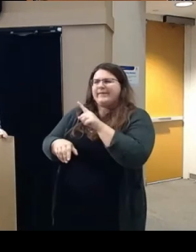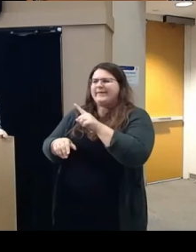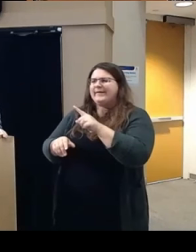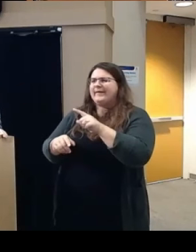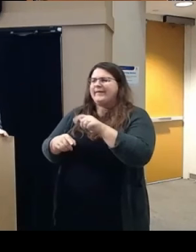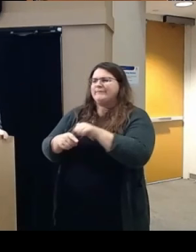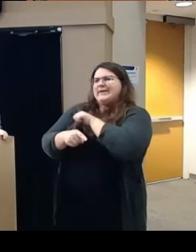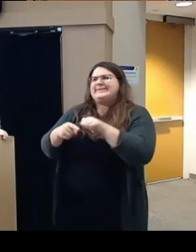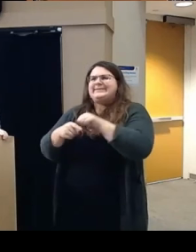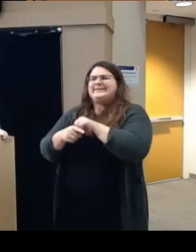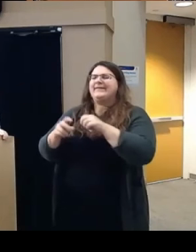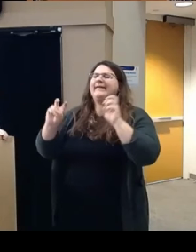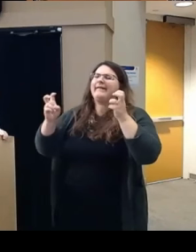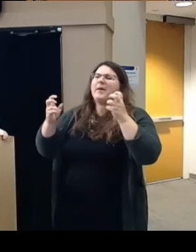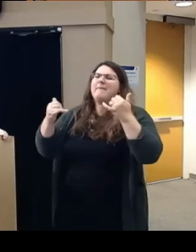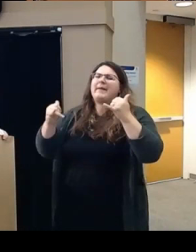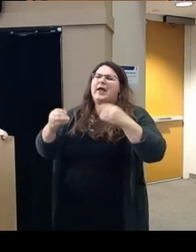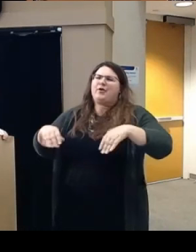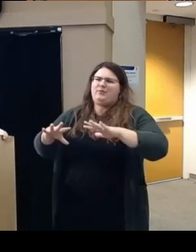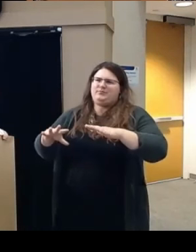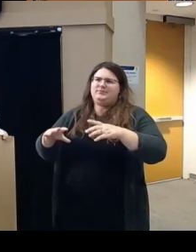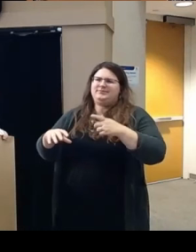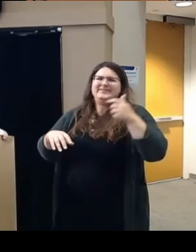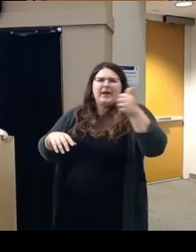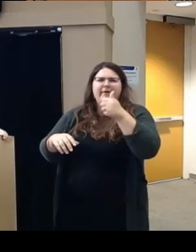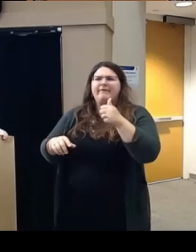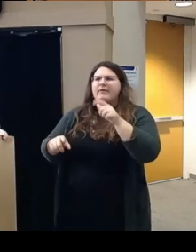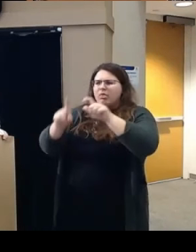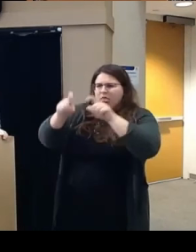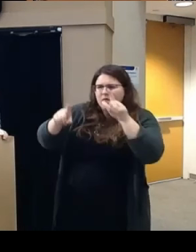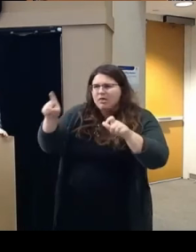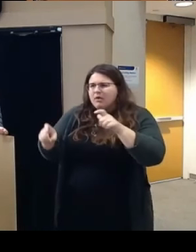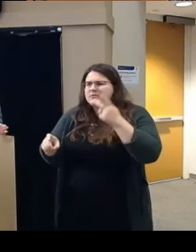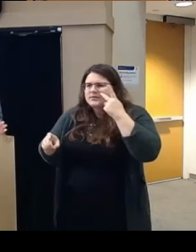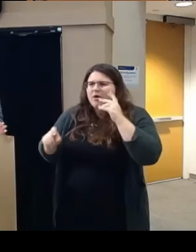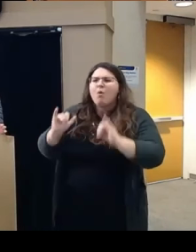can go in and practice using the new functionality the training team will come up with what they call